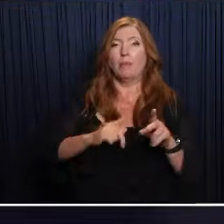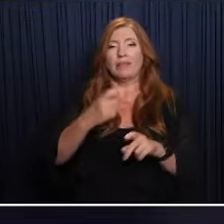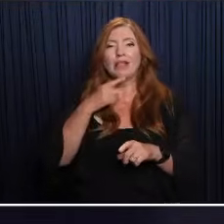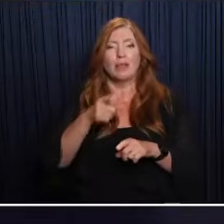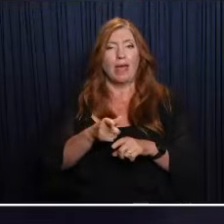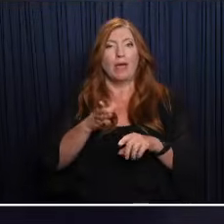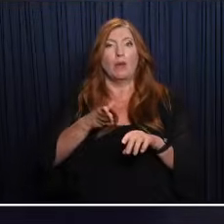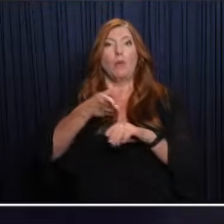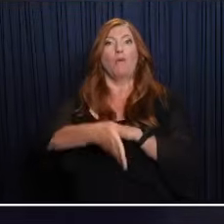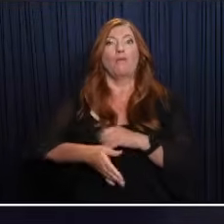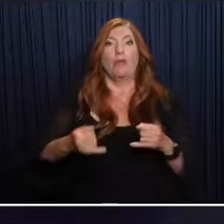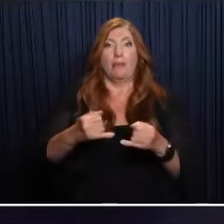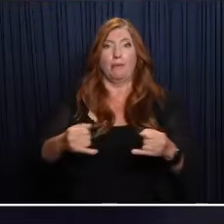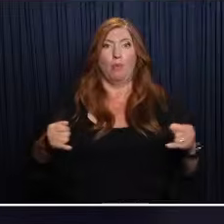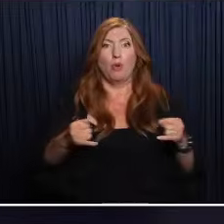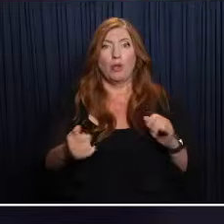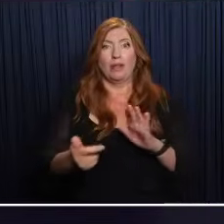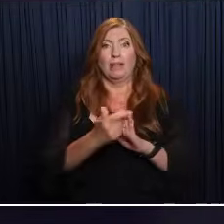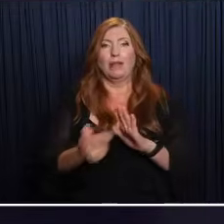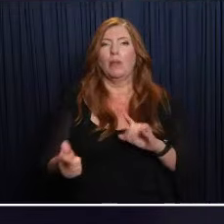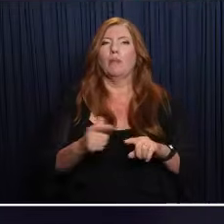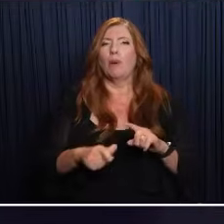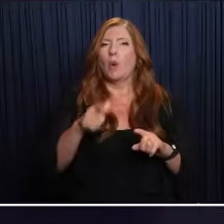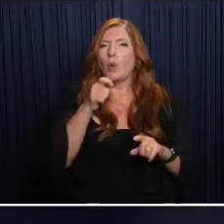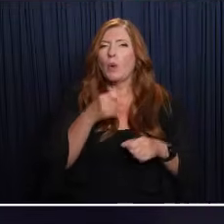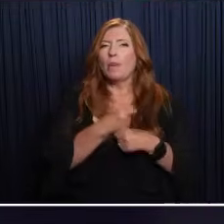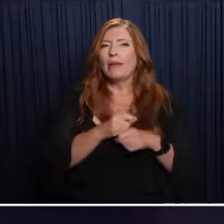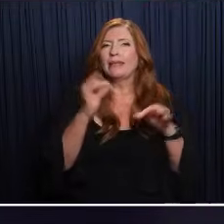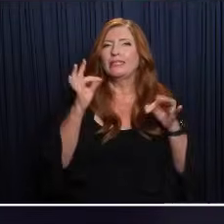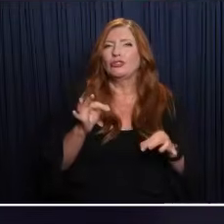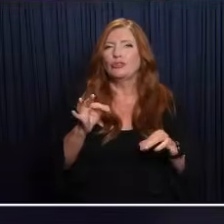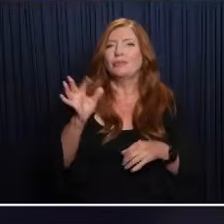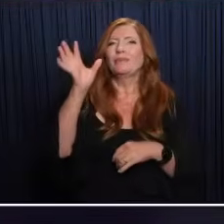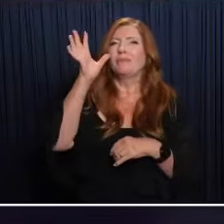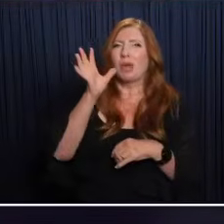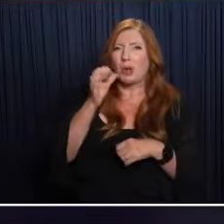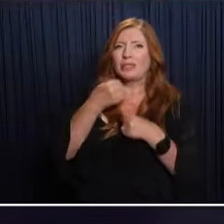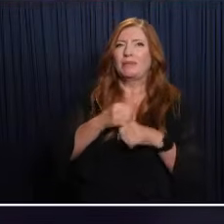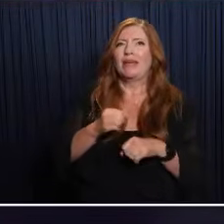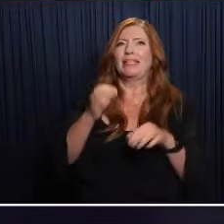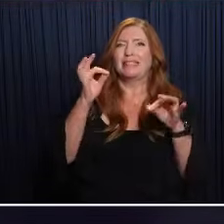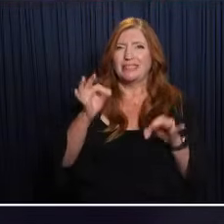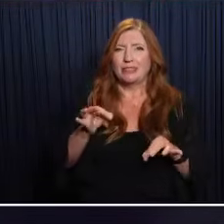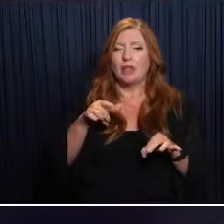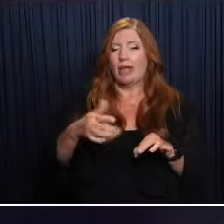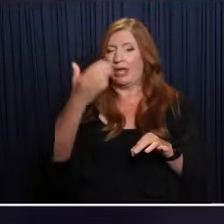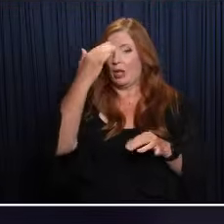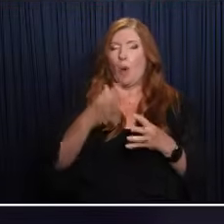THE YOUNG PEOPLE CAUGHT IN THE MIDDLE OF THIS, THE DACA RECIPIENTS.